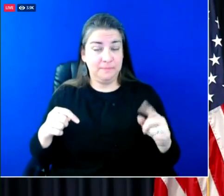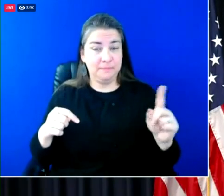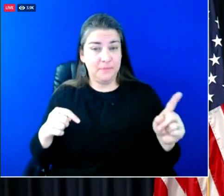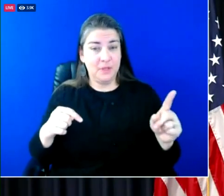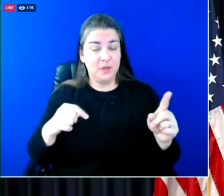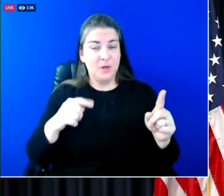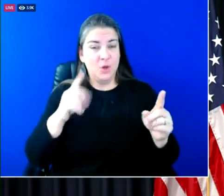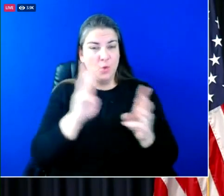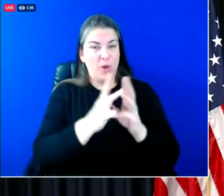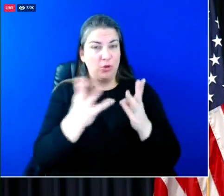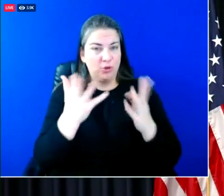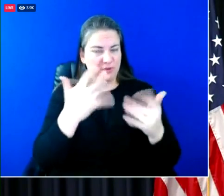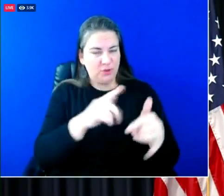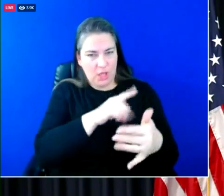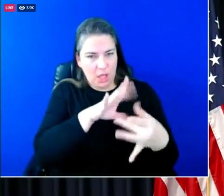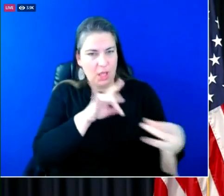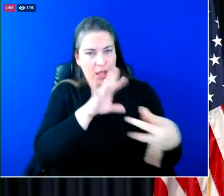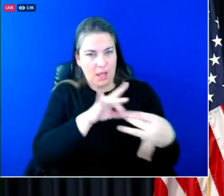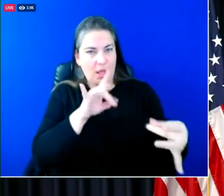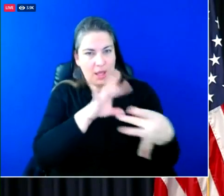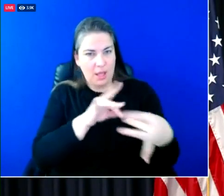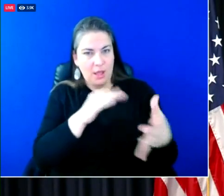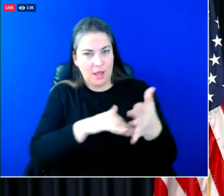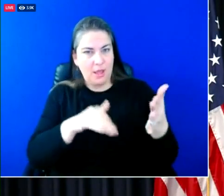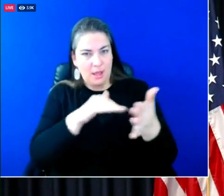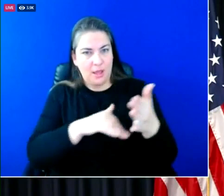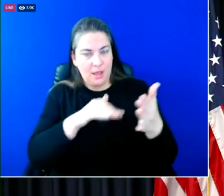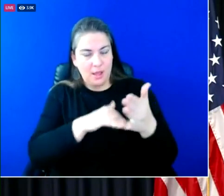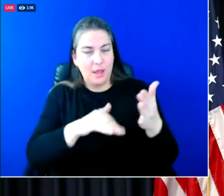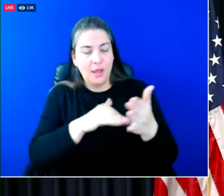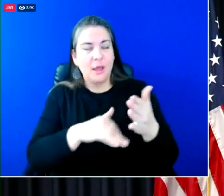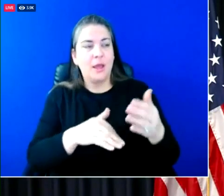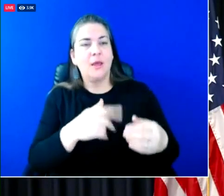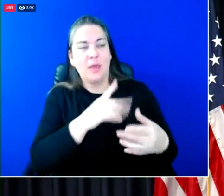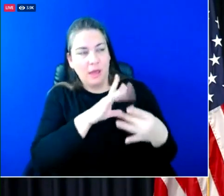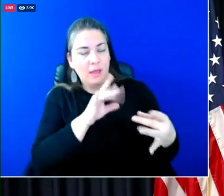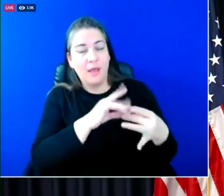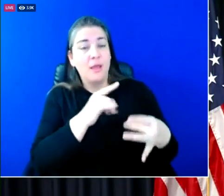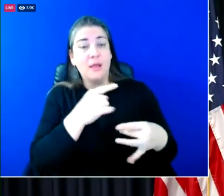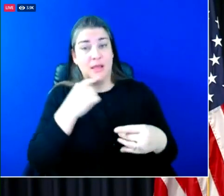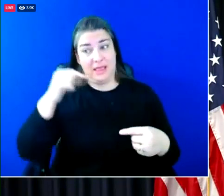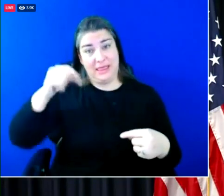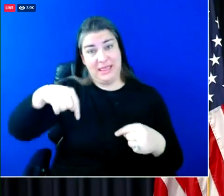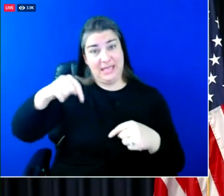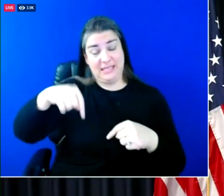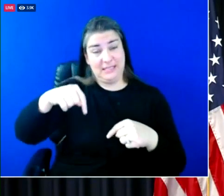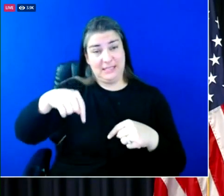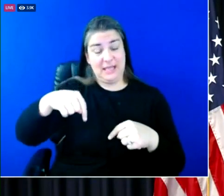times, uh, on their calls. This involves atmospheric conditions where